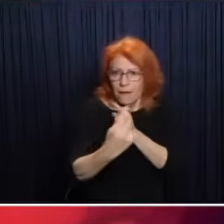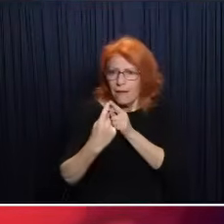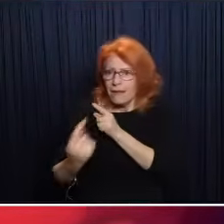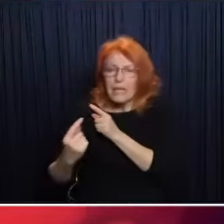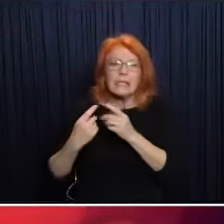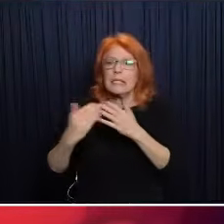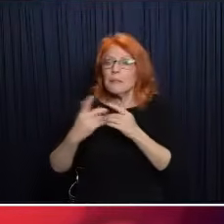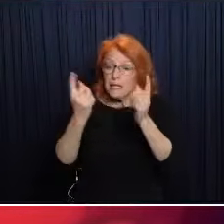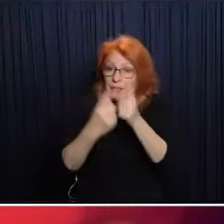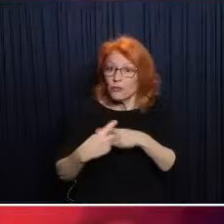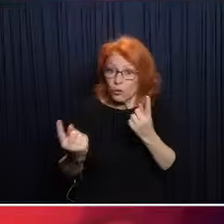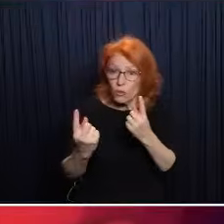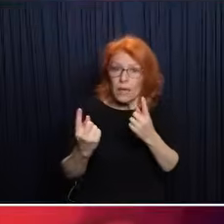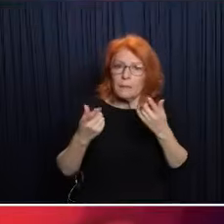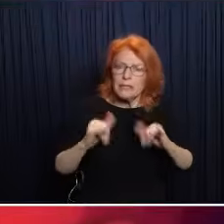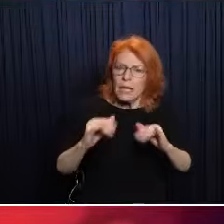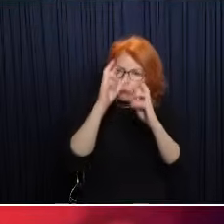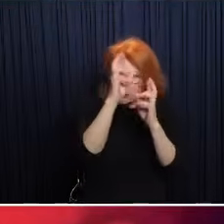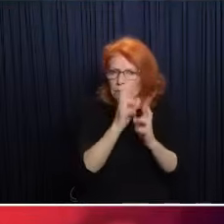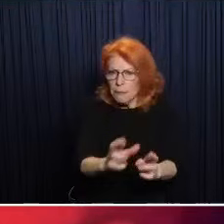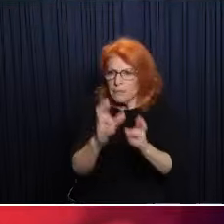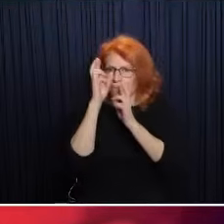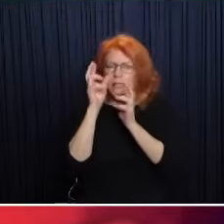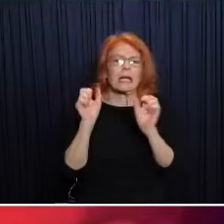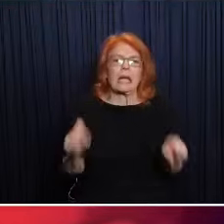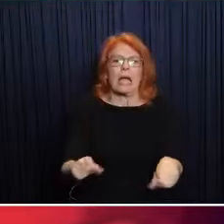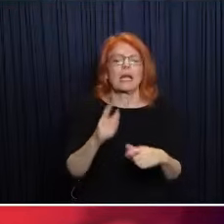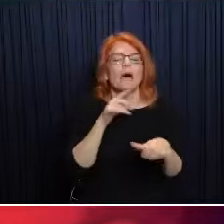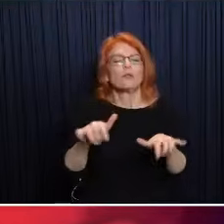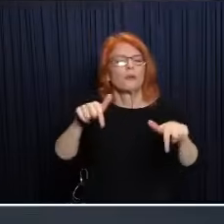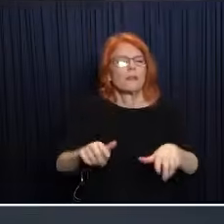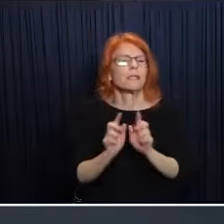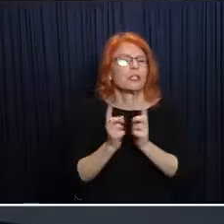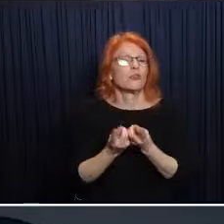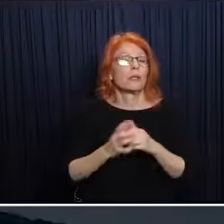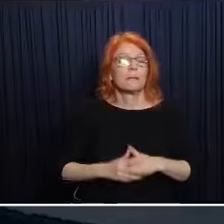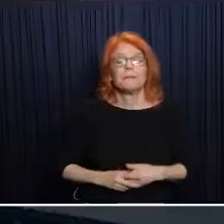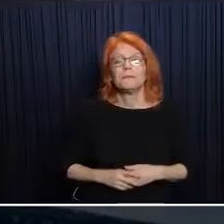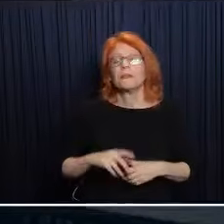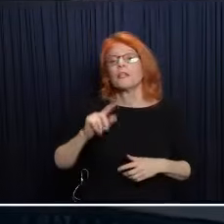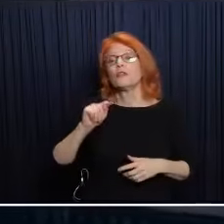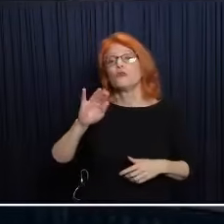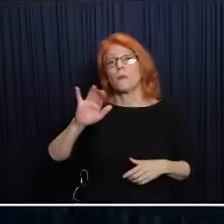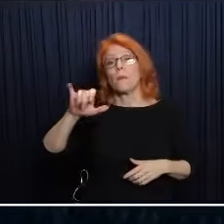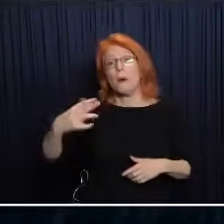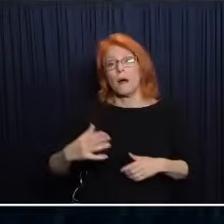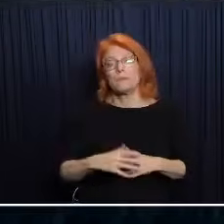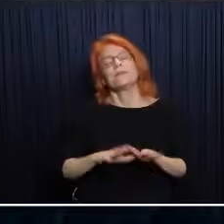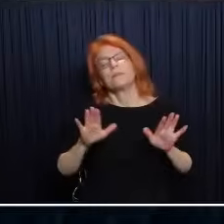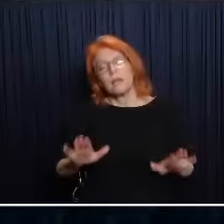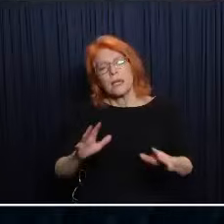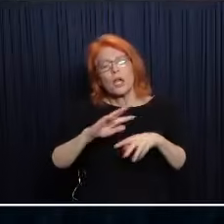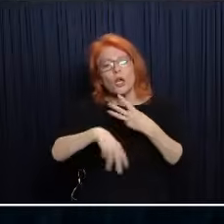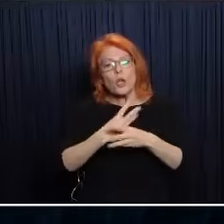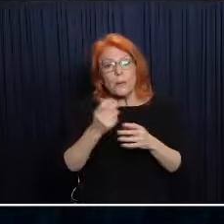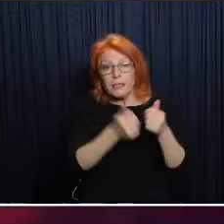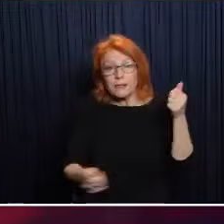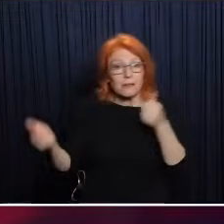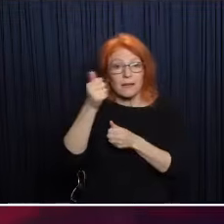COMMUNICATE. I'M MUCH LIKE CHARLIE KIRK. I THINK IT IS IMPORTANT TO TALK WITH PEOPLE WHO COMPLETELY DISAGREE AND DO IT IN A